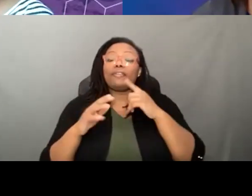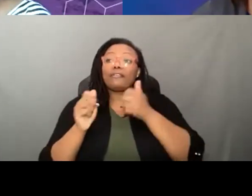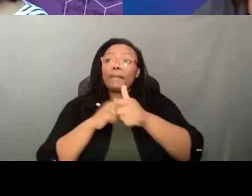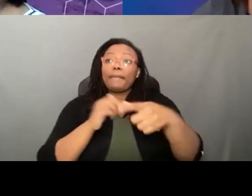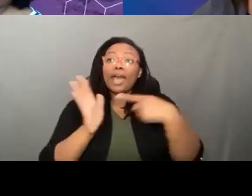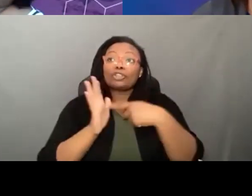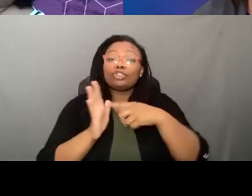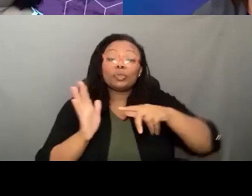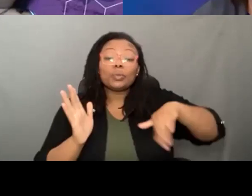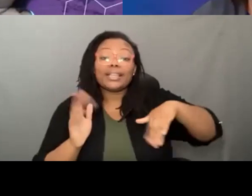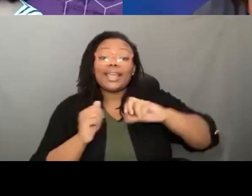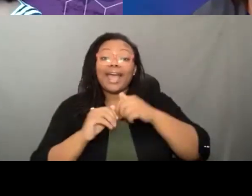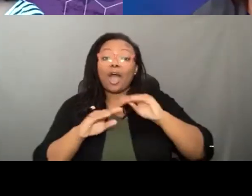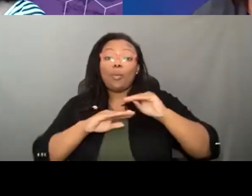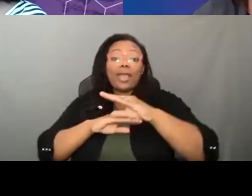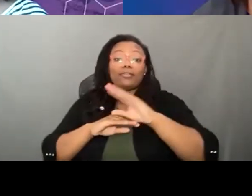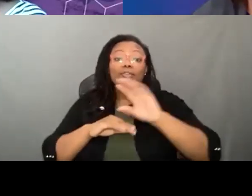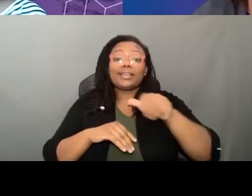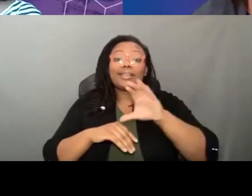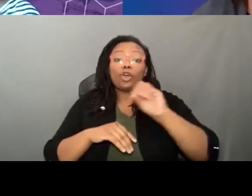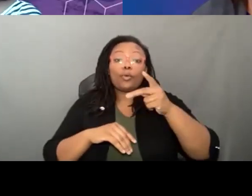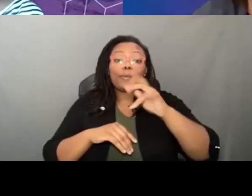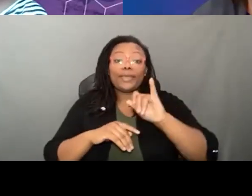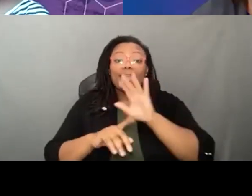and how it affects other, you know, co-PIs on the award.